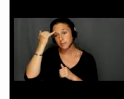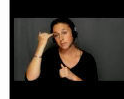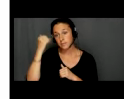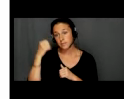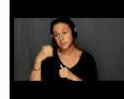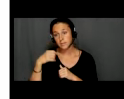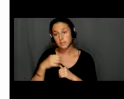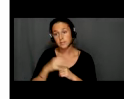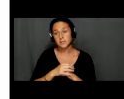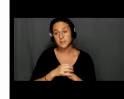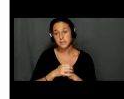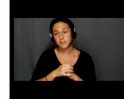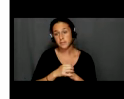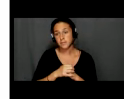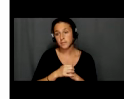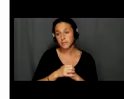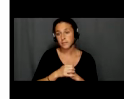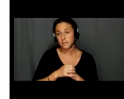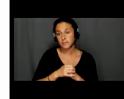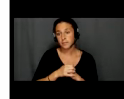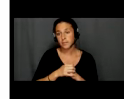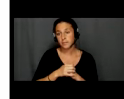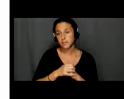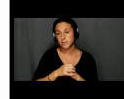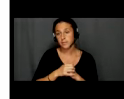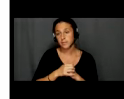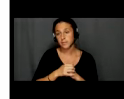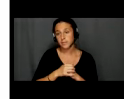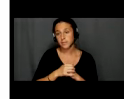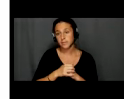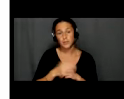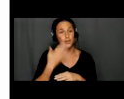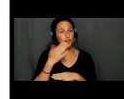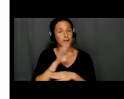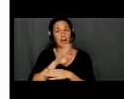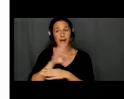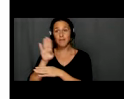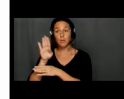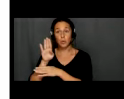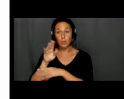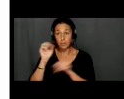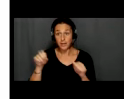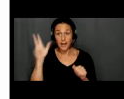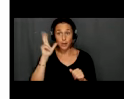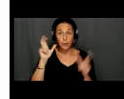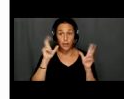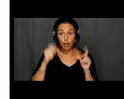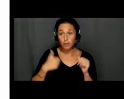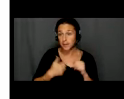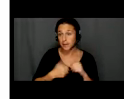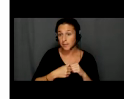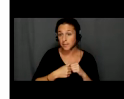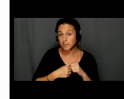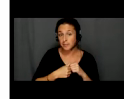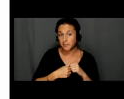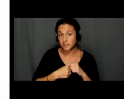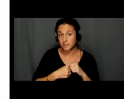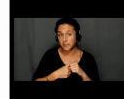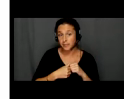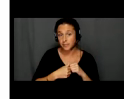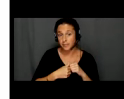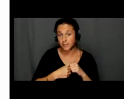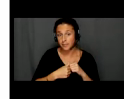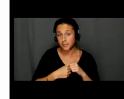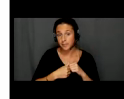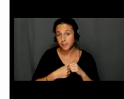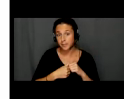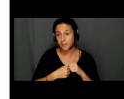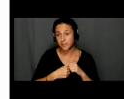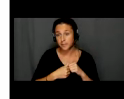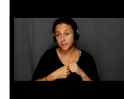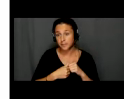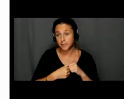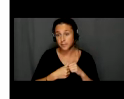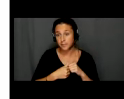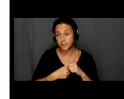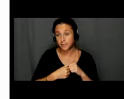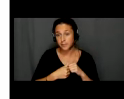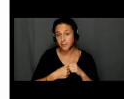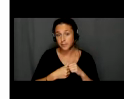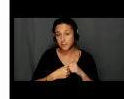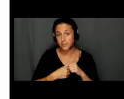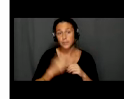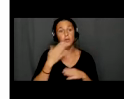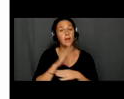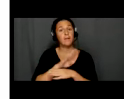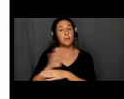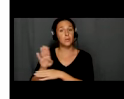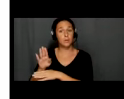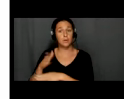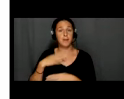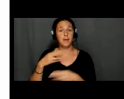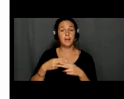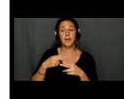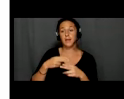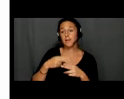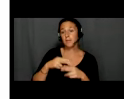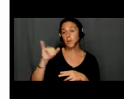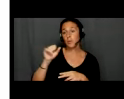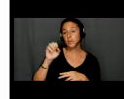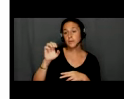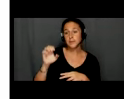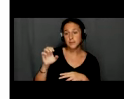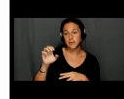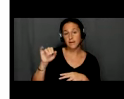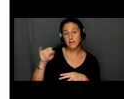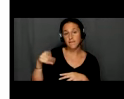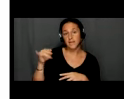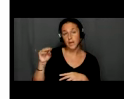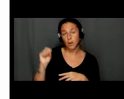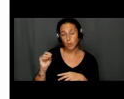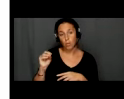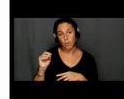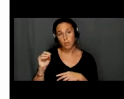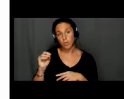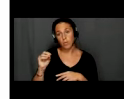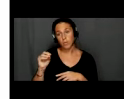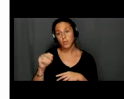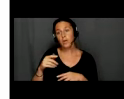(Josefino through interpreter): Good afternoon, can you hear me? My name is Josefino Cervantes I'm from Oaxaca and I -- been